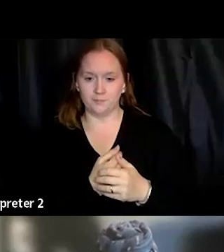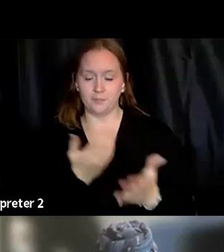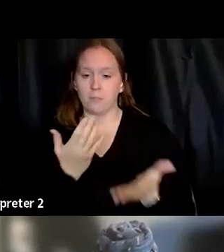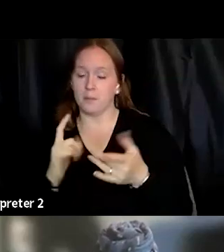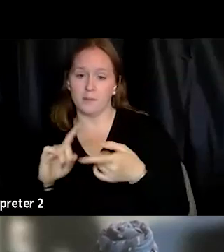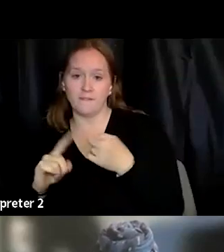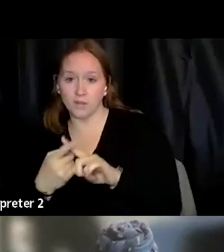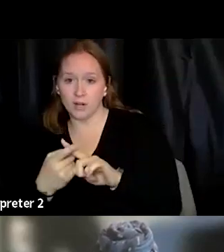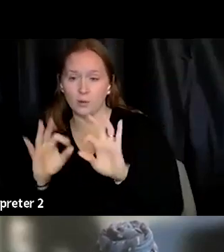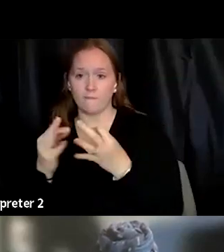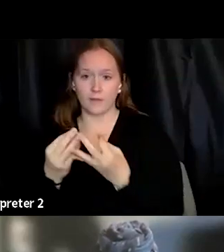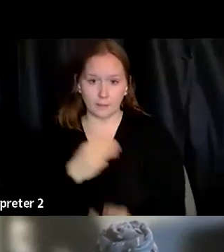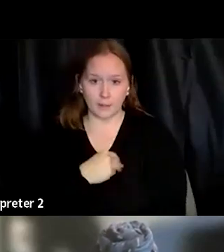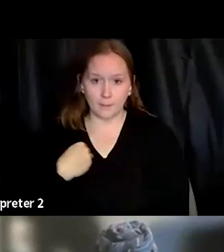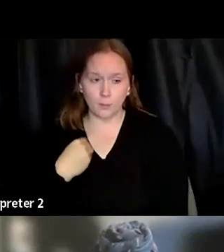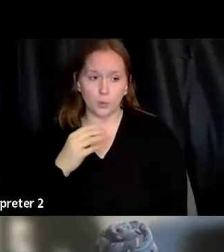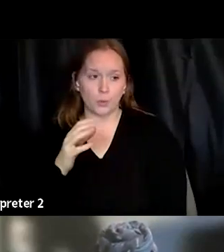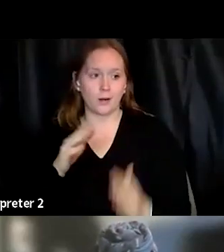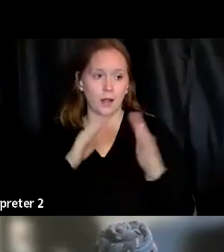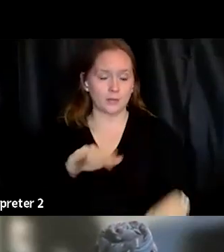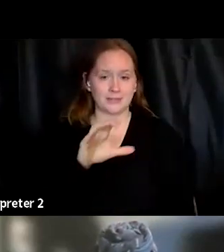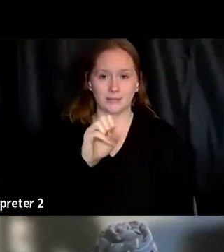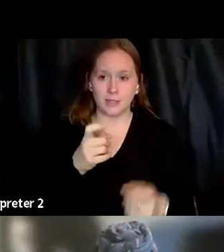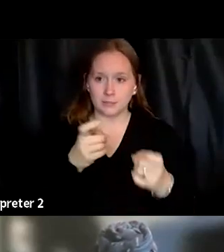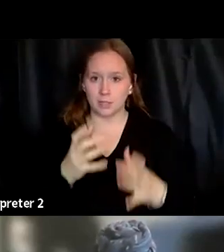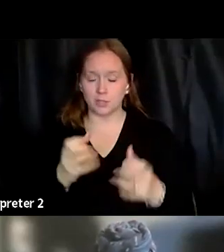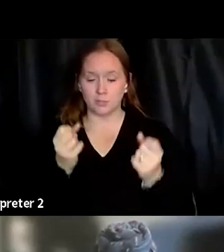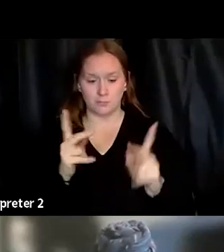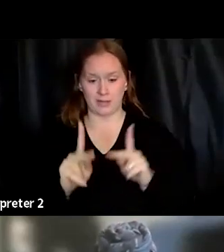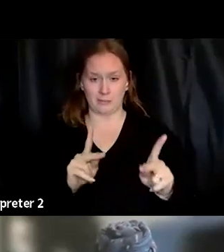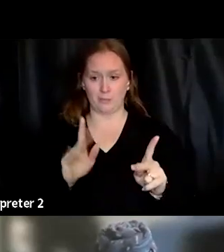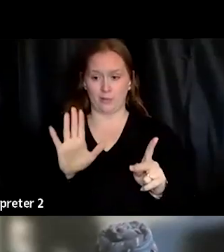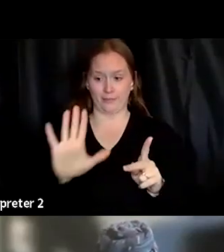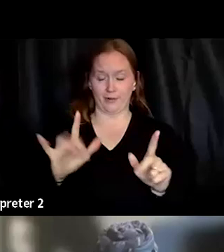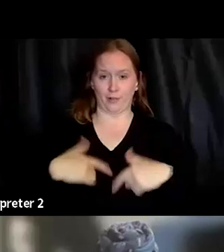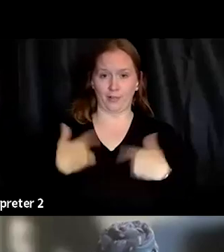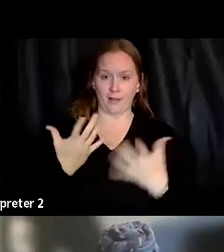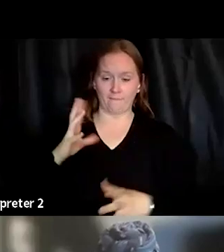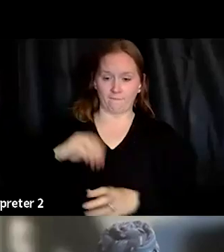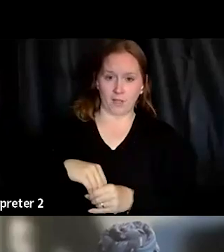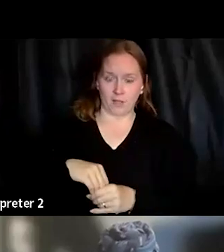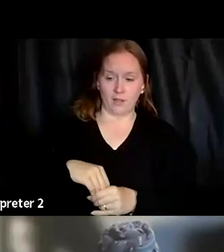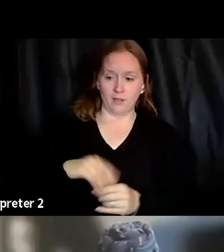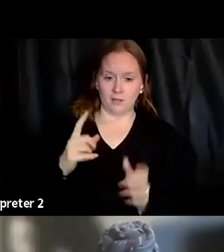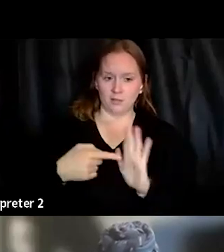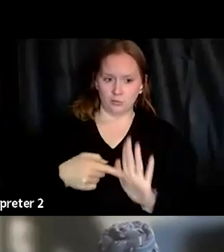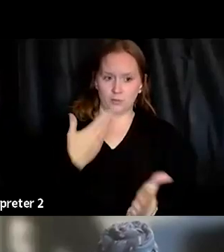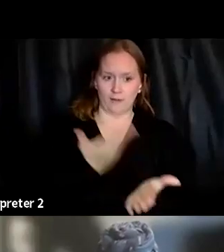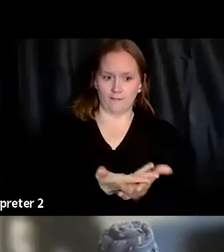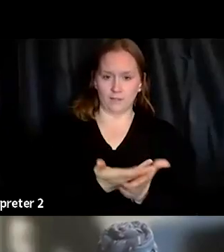or supportive housing case manager. There's a lot of folks in their life who can provide that evidence of how that person is currently functioning